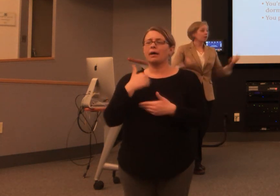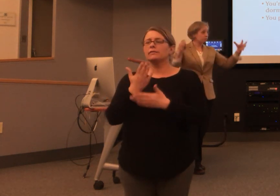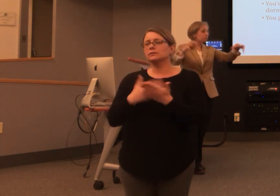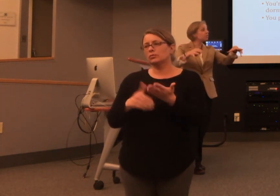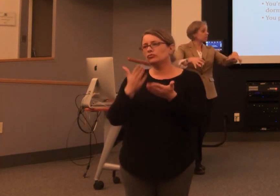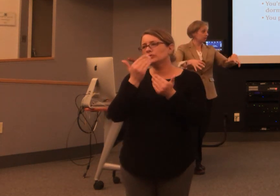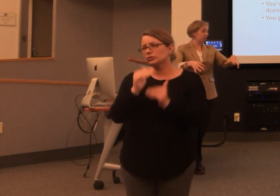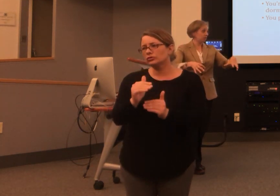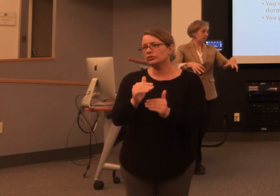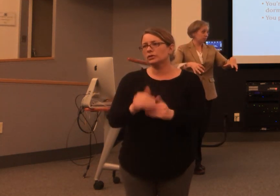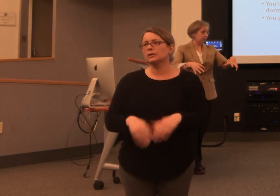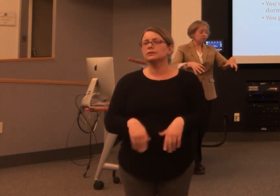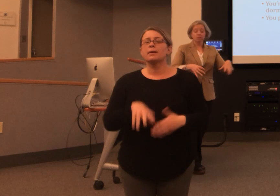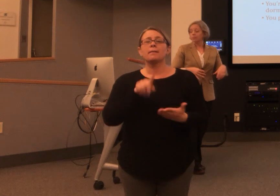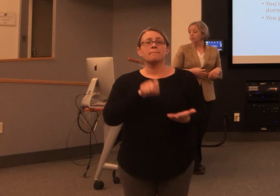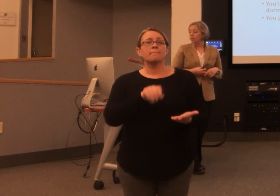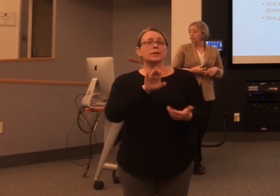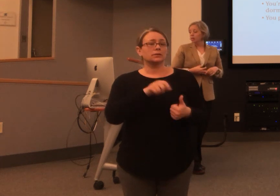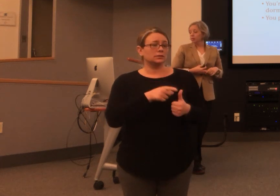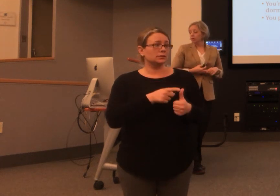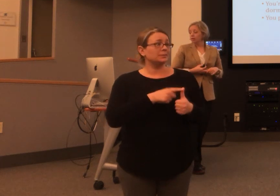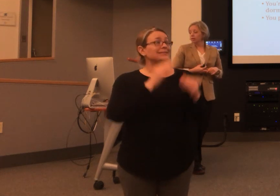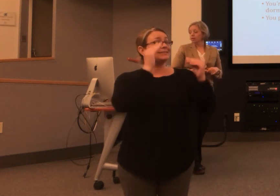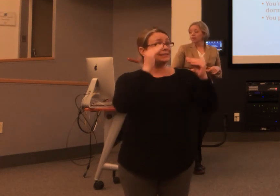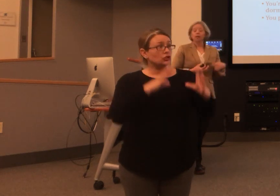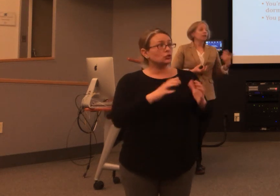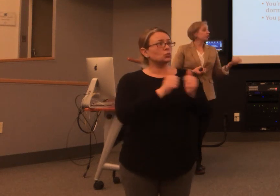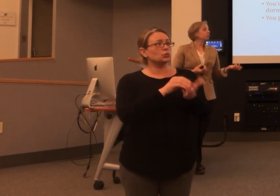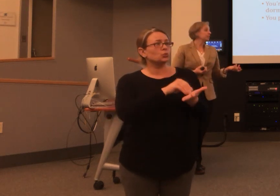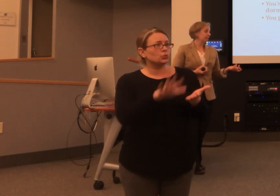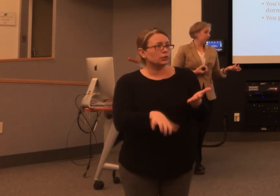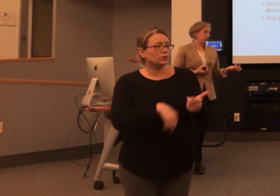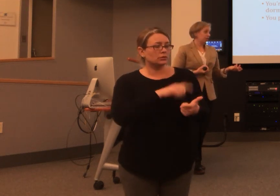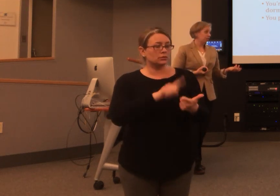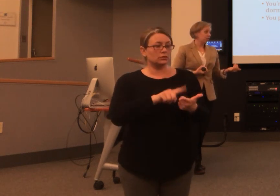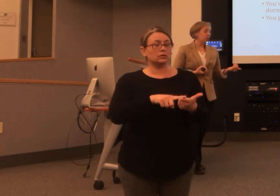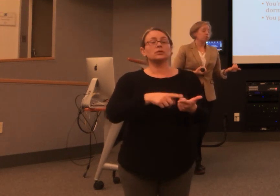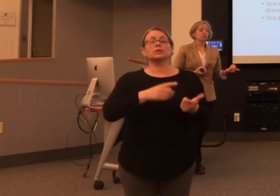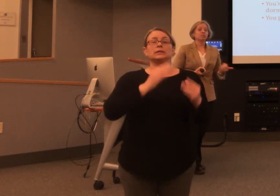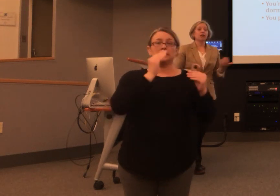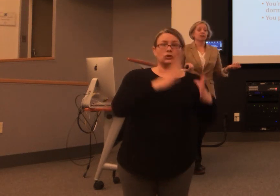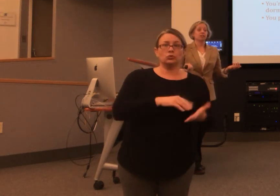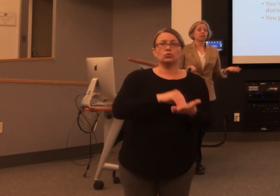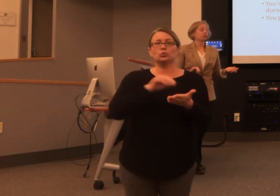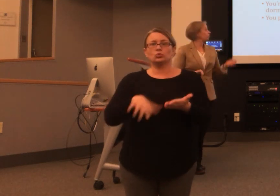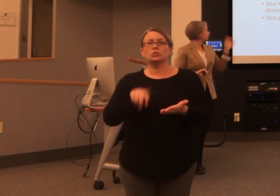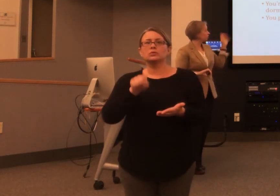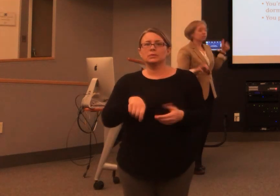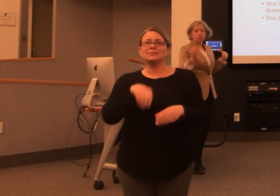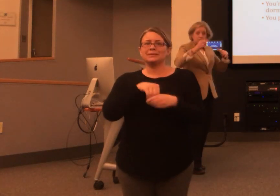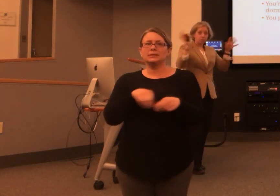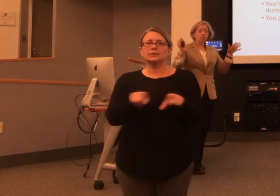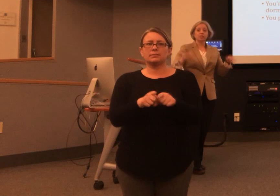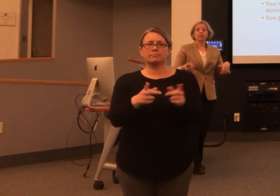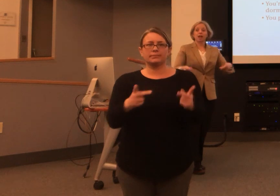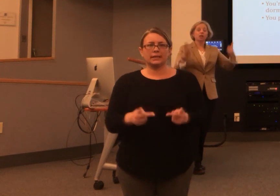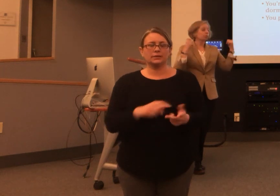We have to be physically in the same place, like we are here, and you're really teaching. So this is not, if we shut this down